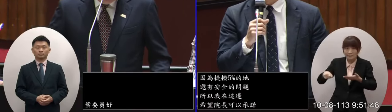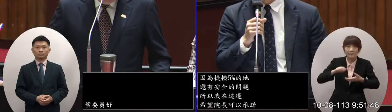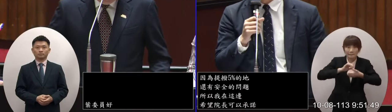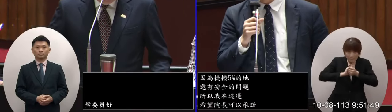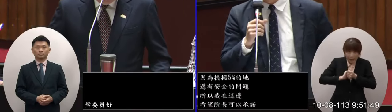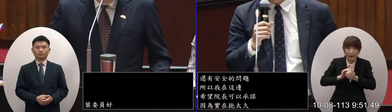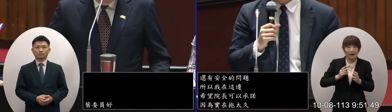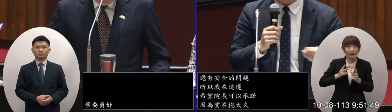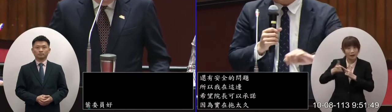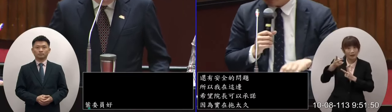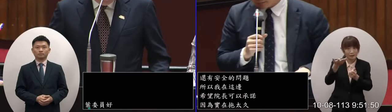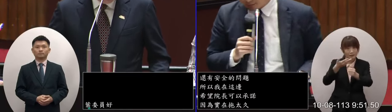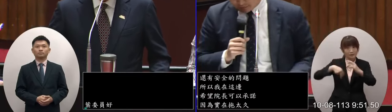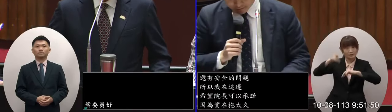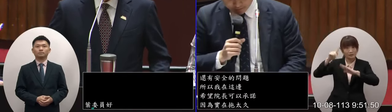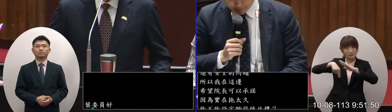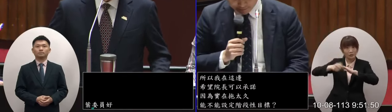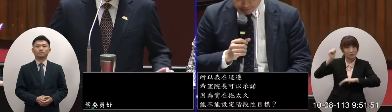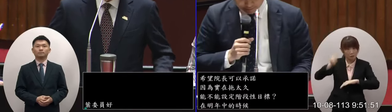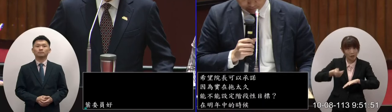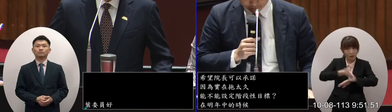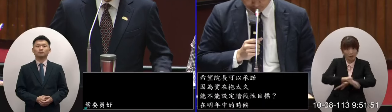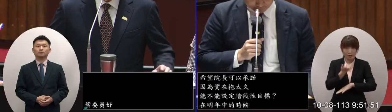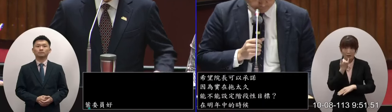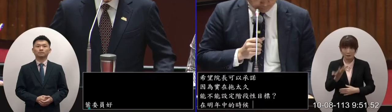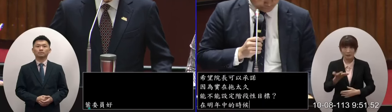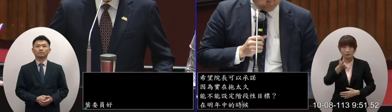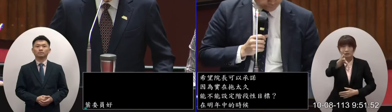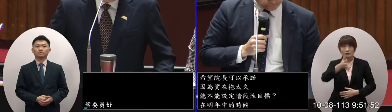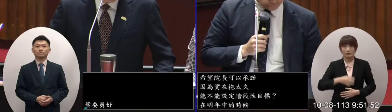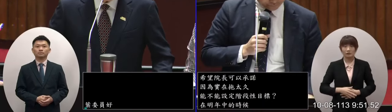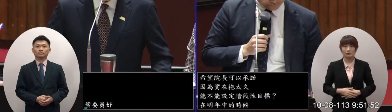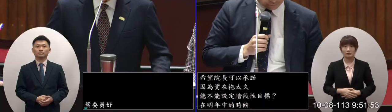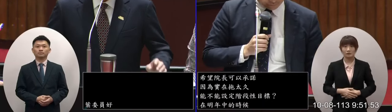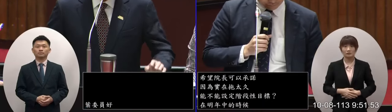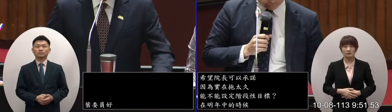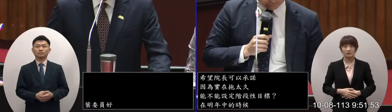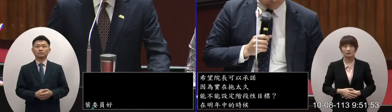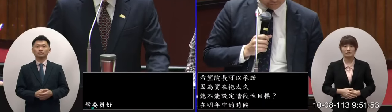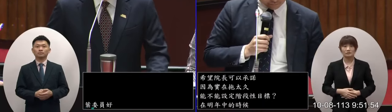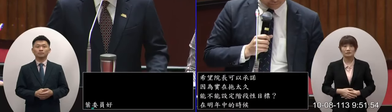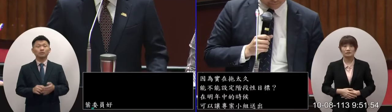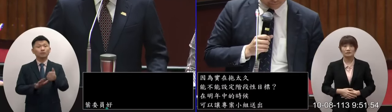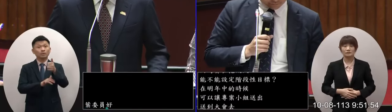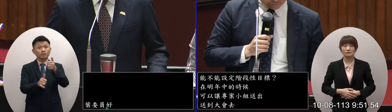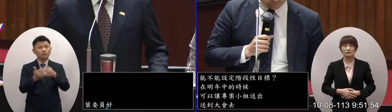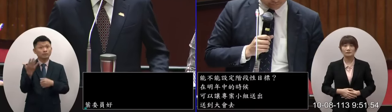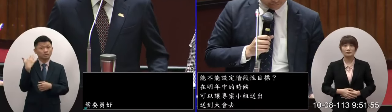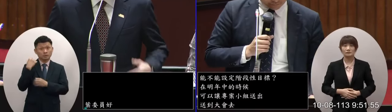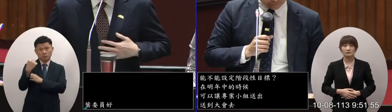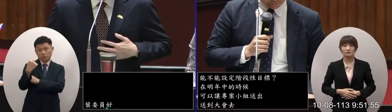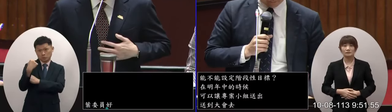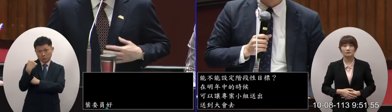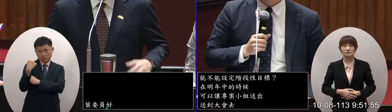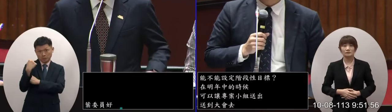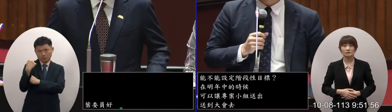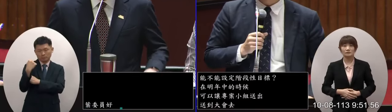? I don’t know if it can be done. Ye Ye ’s past efforts are indeed not true,